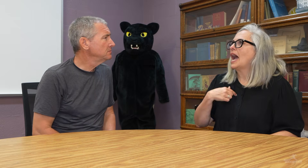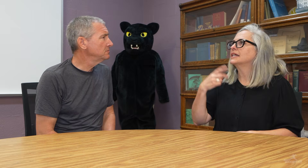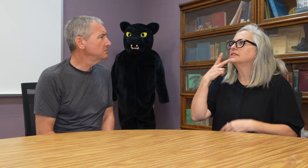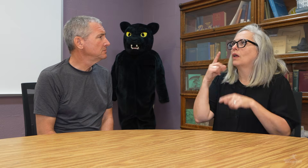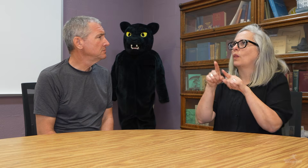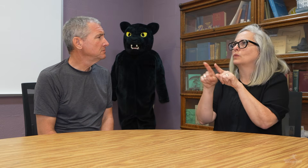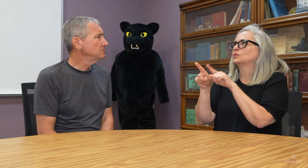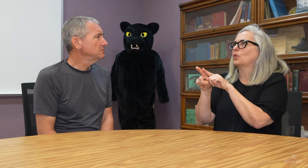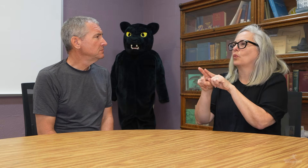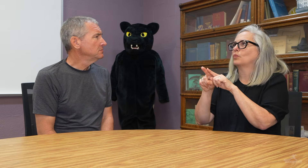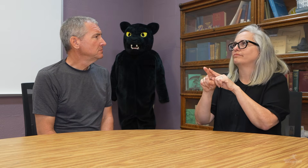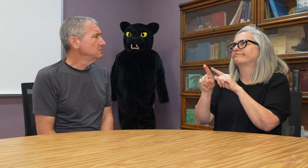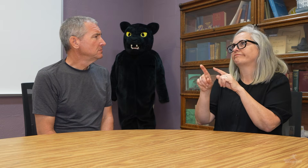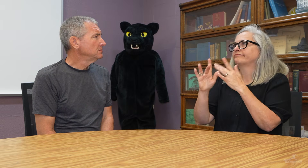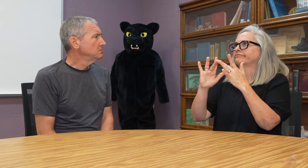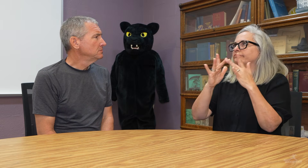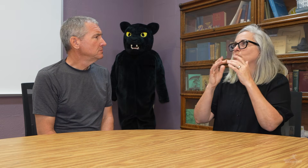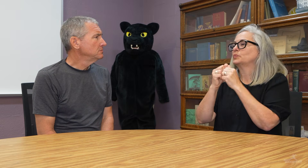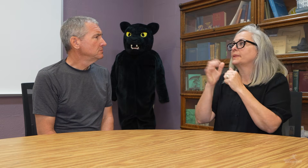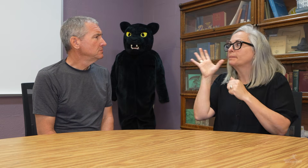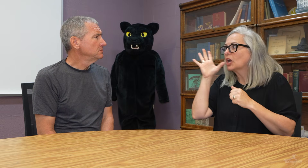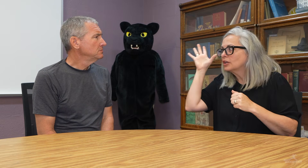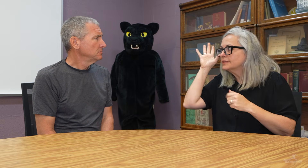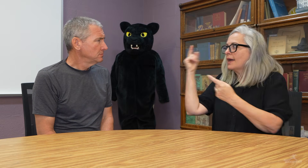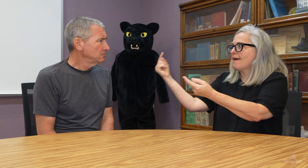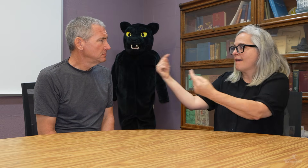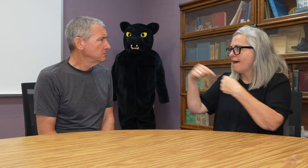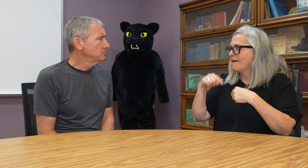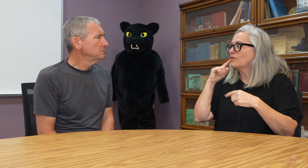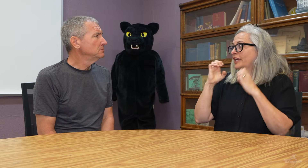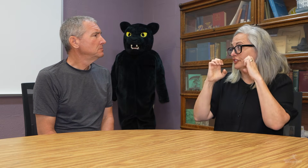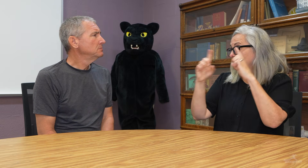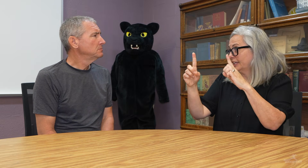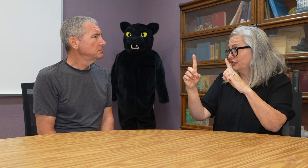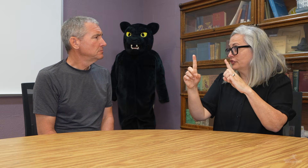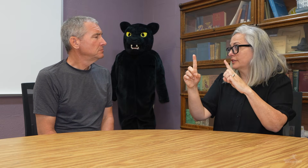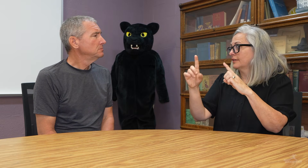I also see this as an opportunity for parents to come for education.